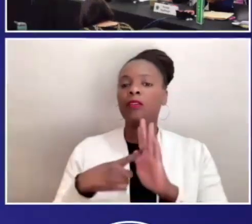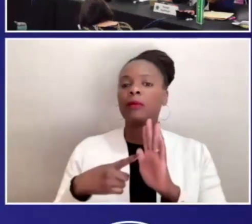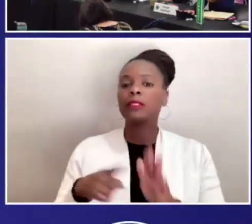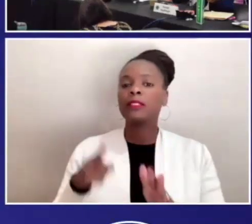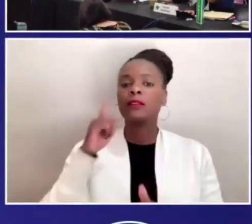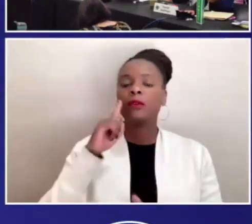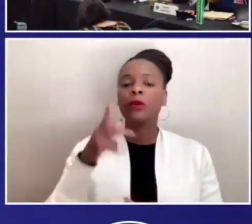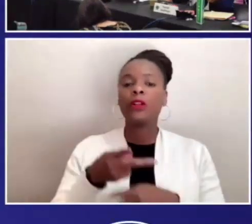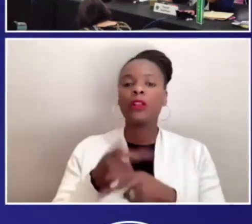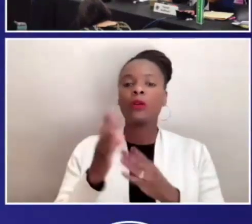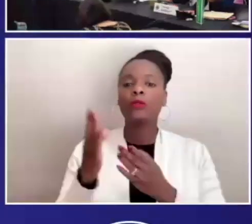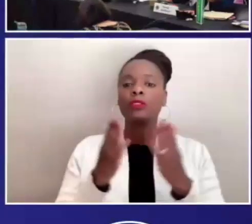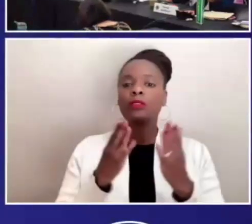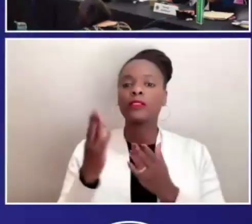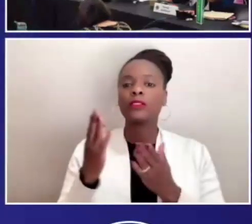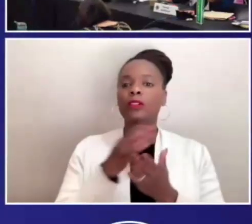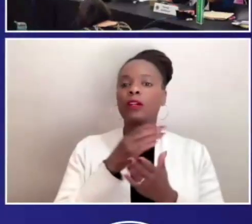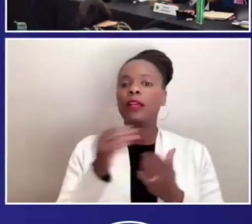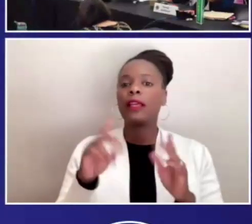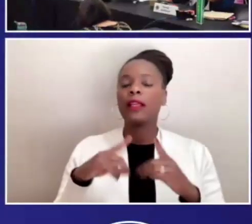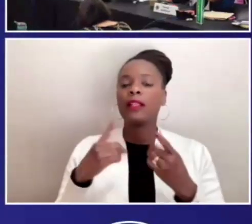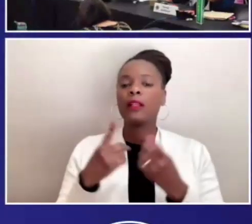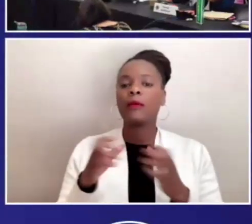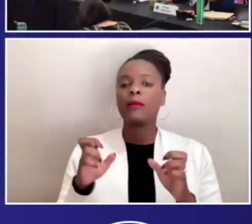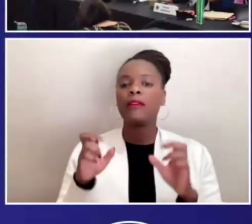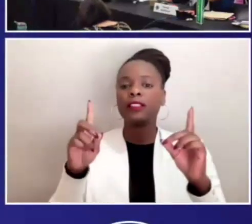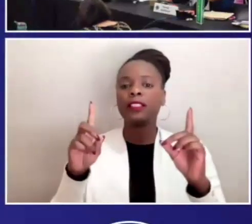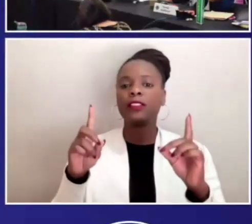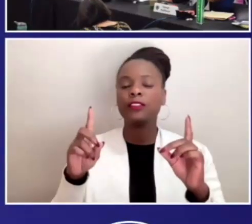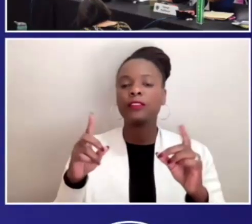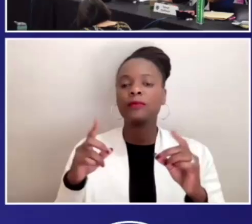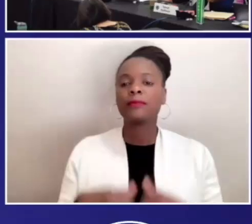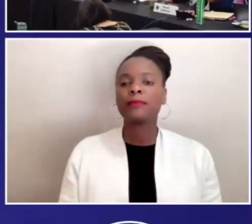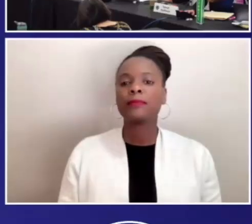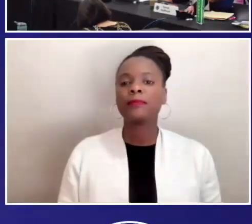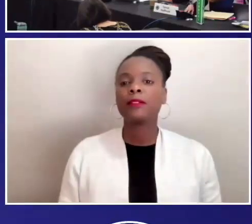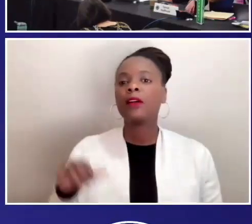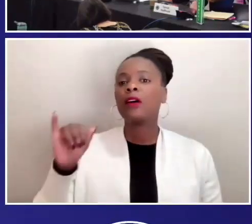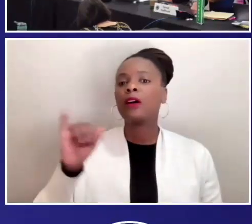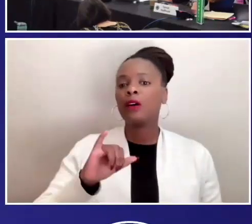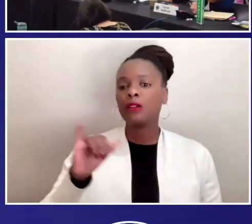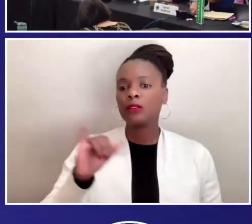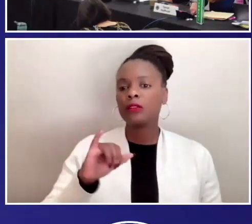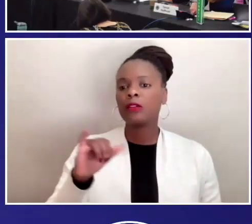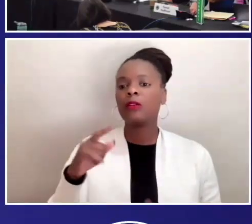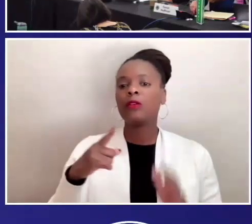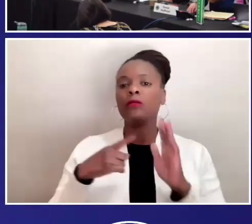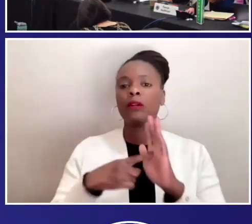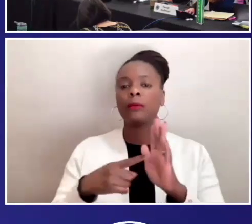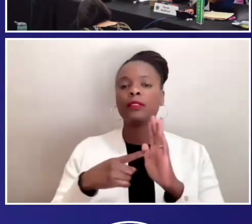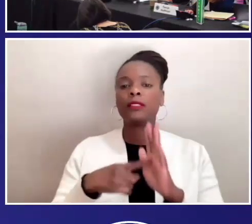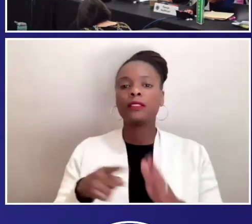as well as with the Department of Education at this time, as well as with the representatives for the state